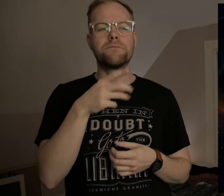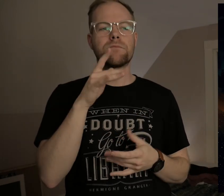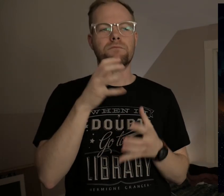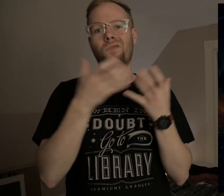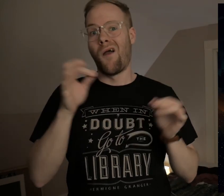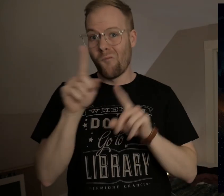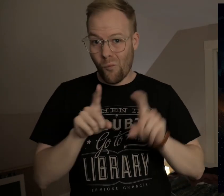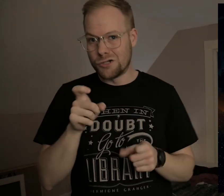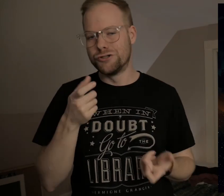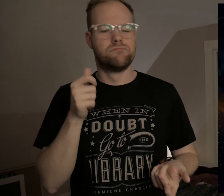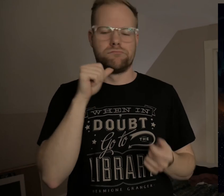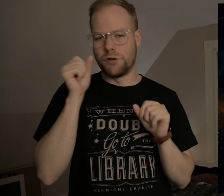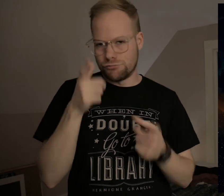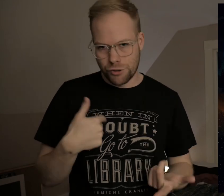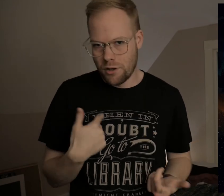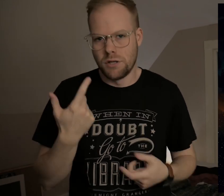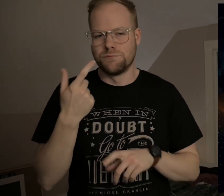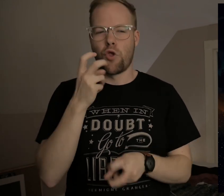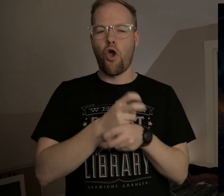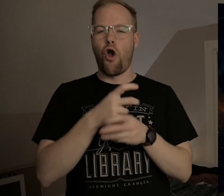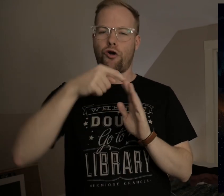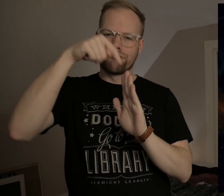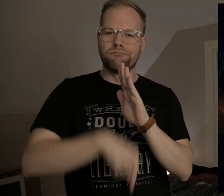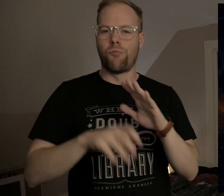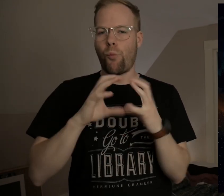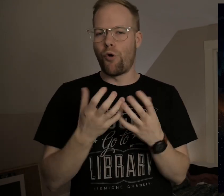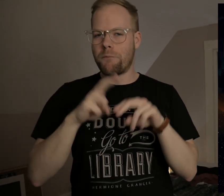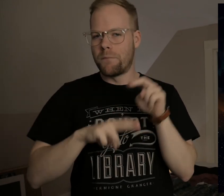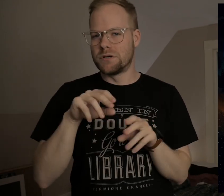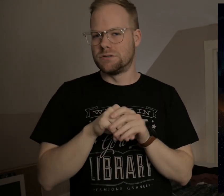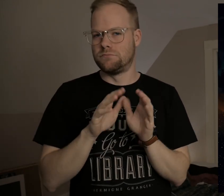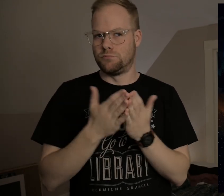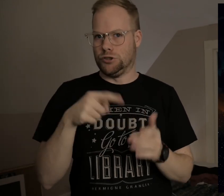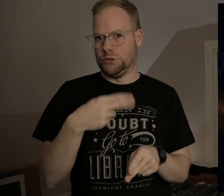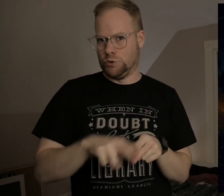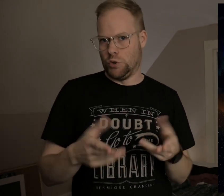There were a lot of questions, which doesn’t surprise me. It’s hard to do in-depth world-building in a book this short.